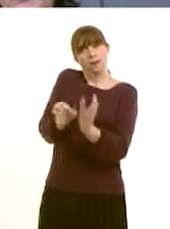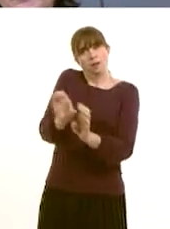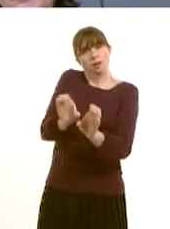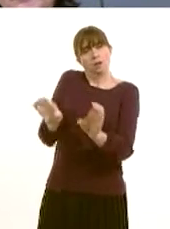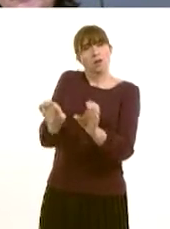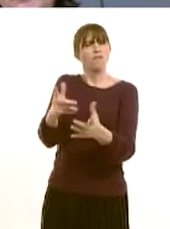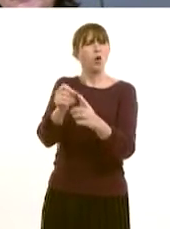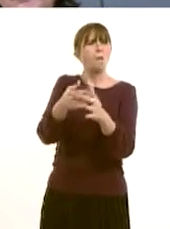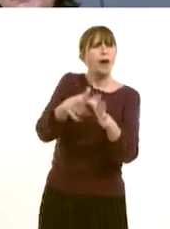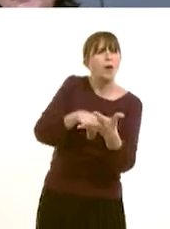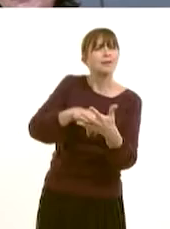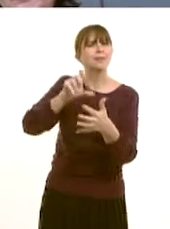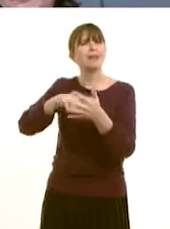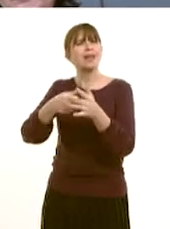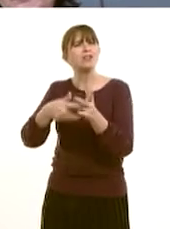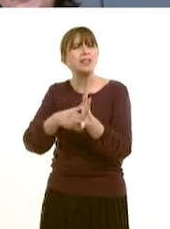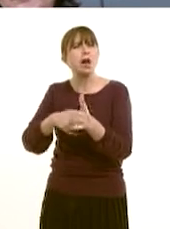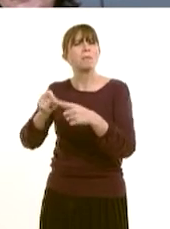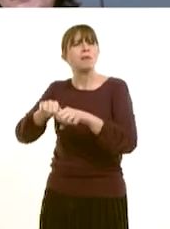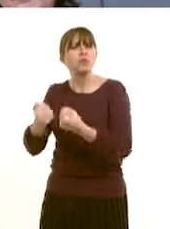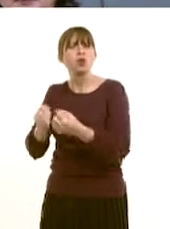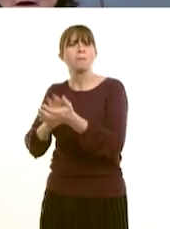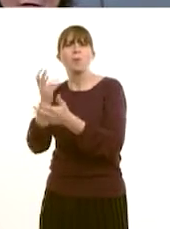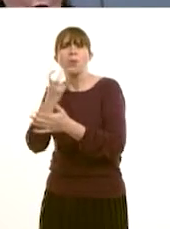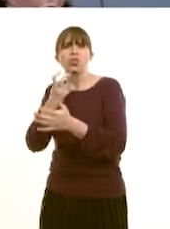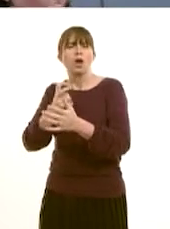such as Powys, such as Ceredigion, such as Pembrokeshire or Monmouthshire, which do face